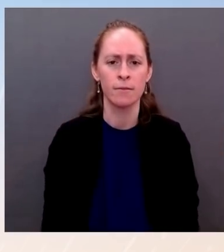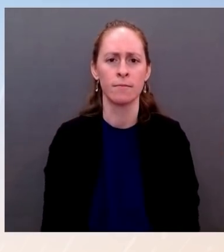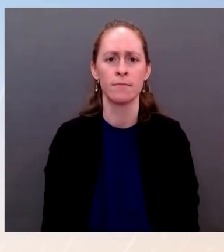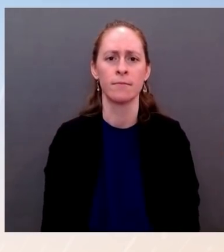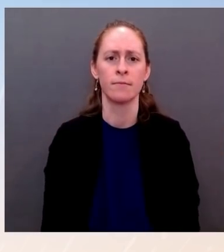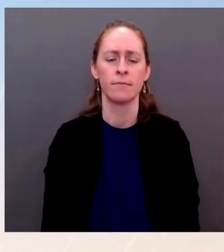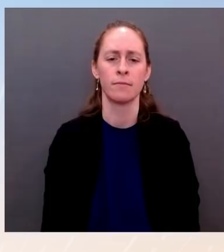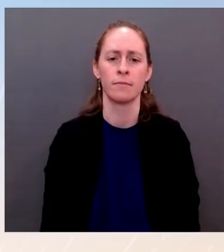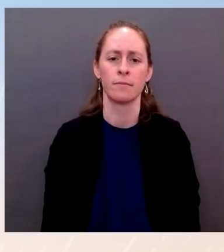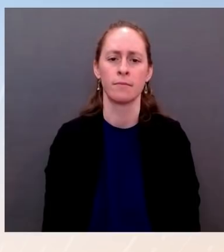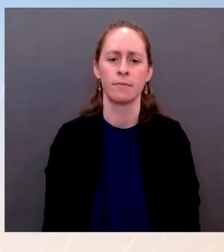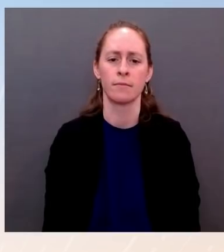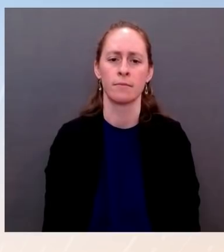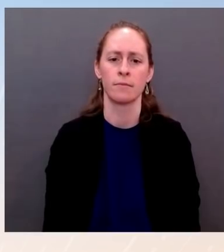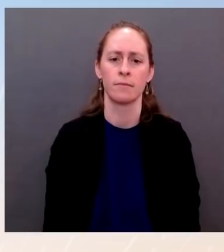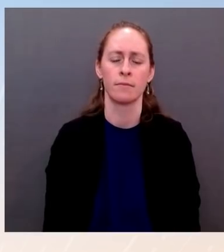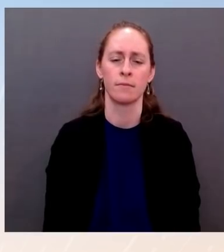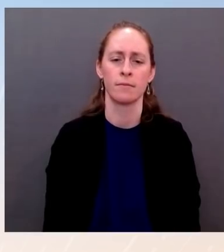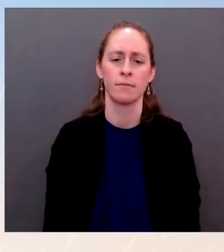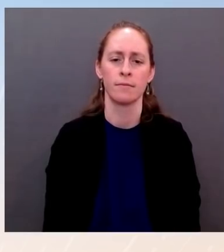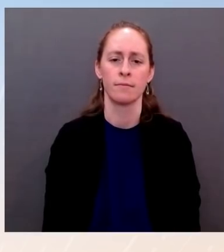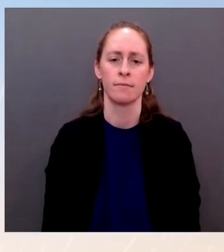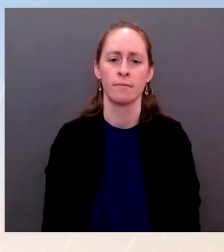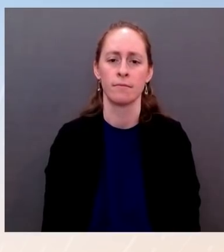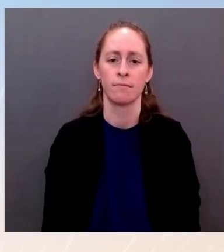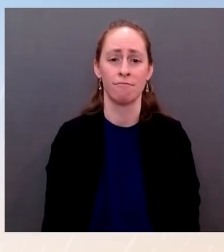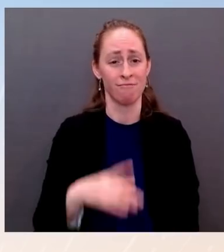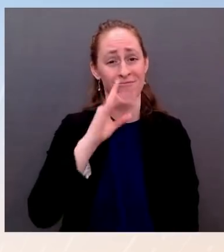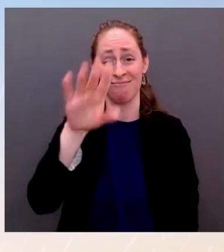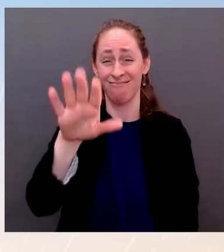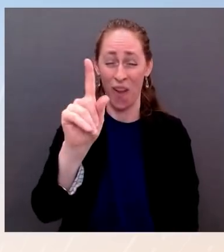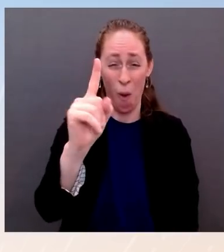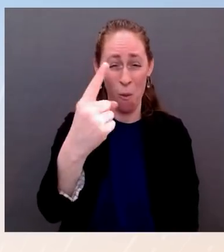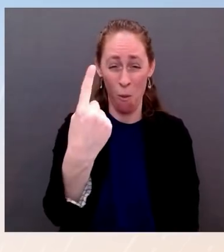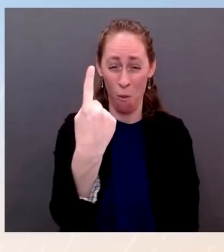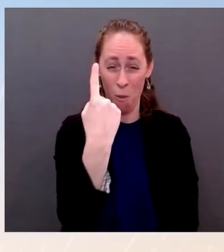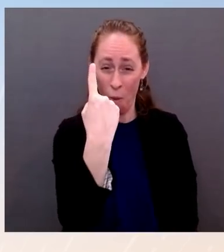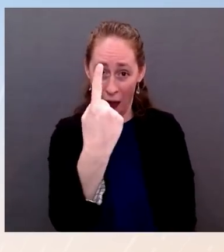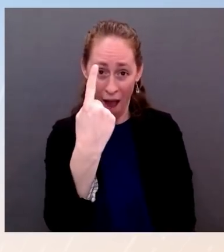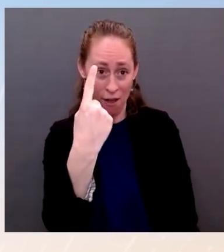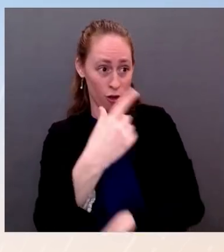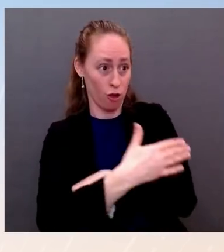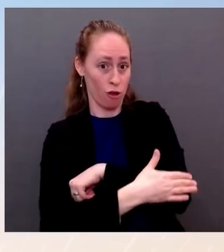with all of the capabilities and capacities to conduct an invasion. That country is Russia; that country is not the United States.